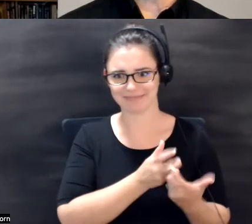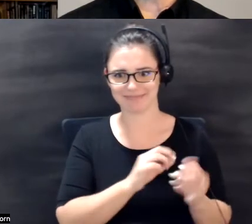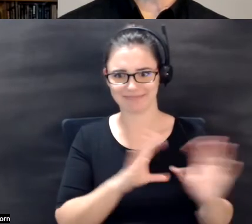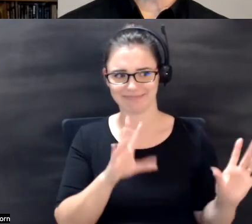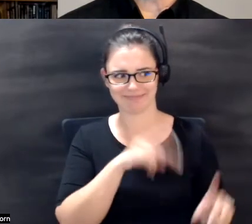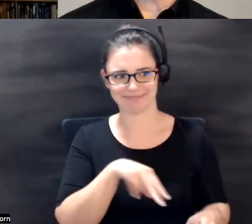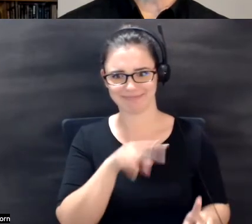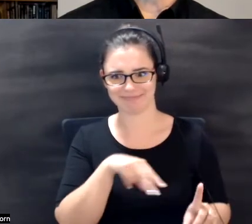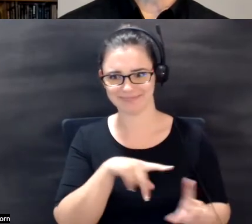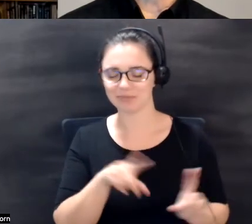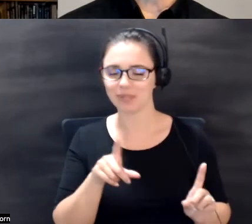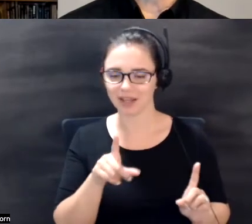it was a-- it was amazing. And of course,